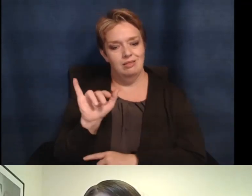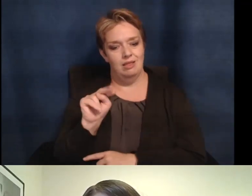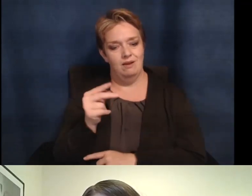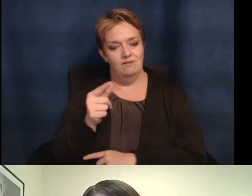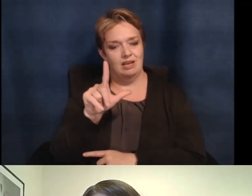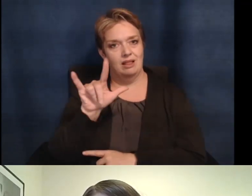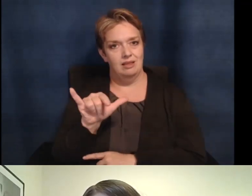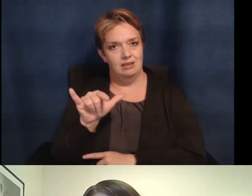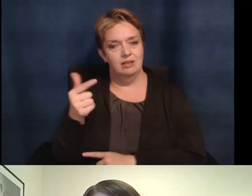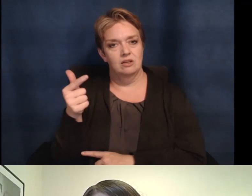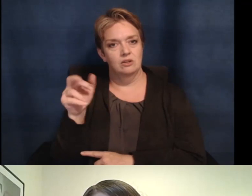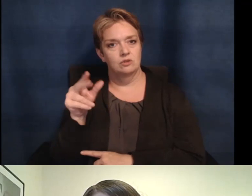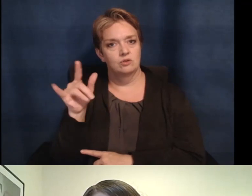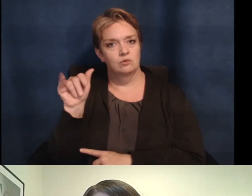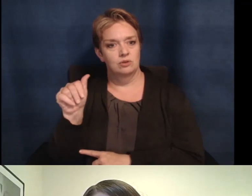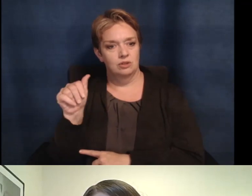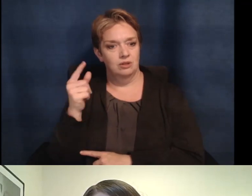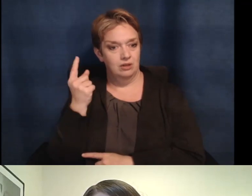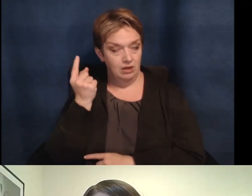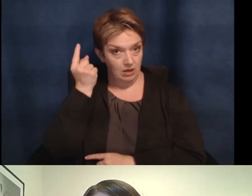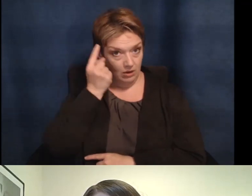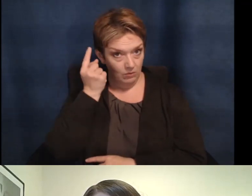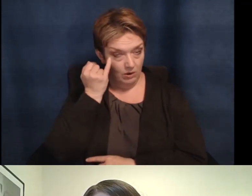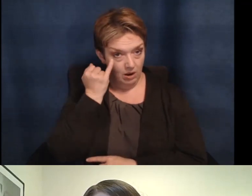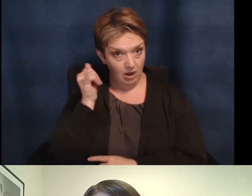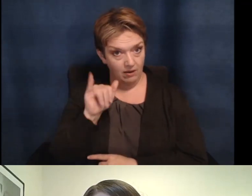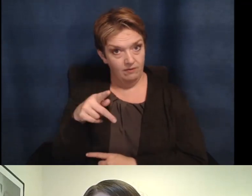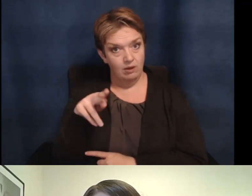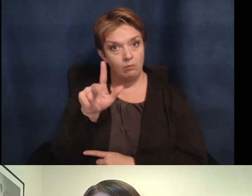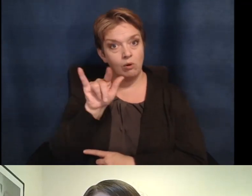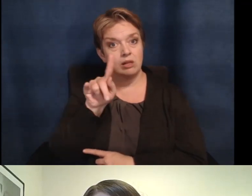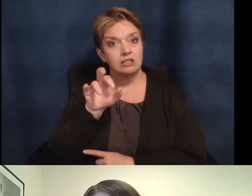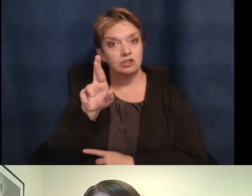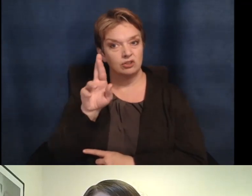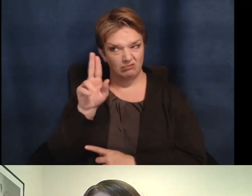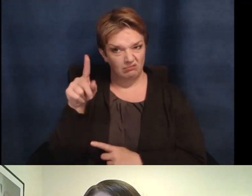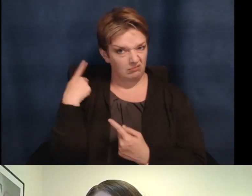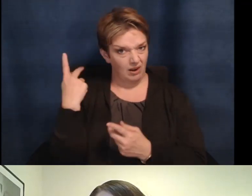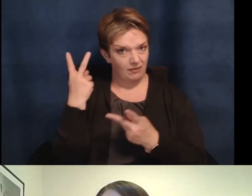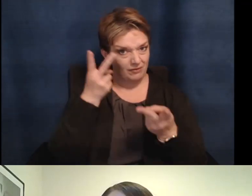if Anita Pulitzer ever visited Georgia O’Keeffe in New Mexico. Do you happen to know?